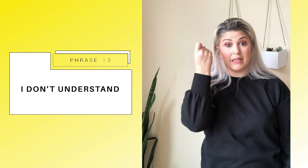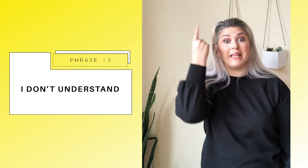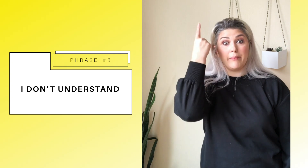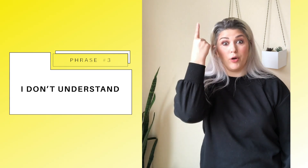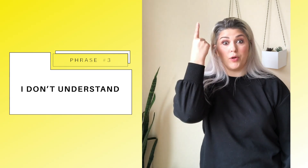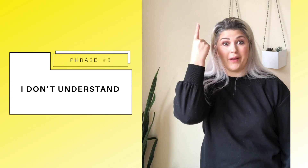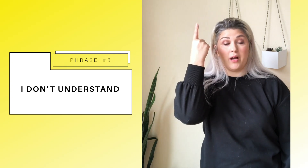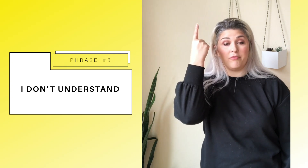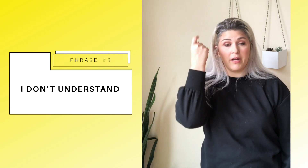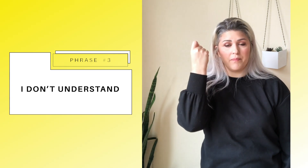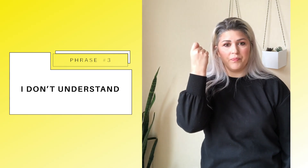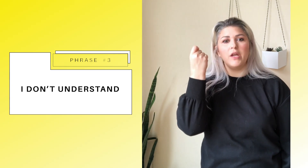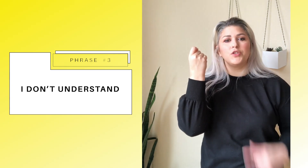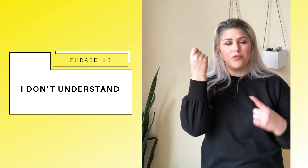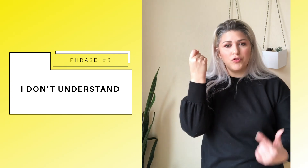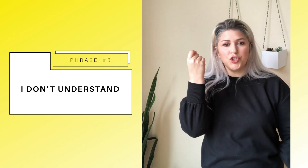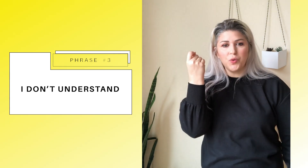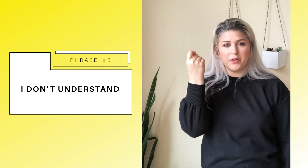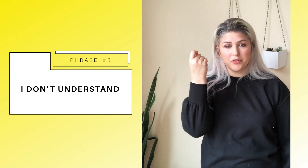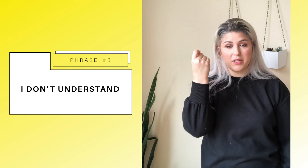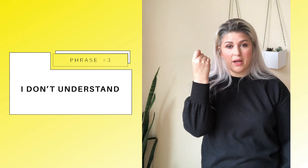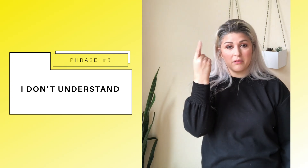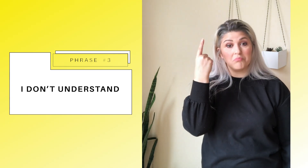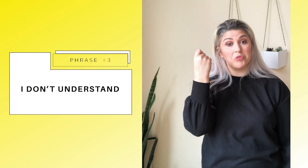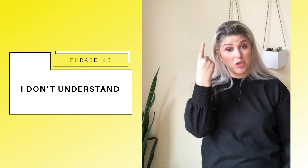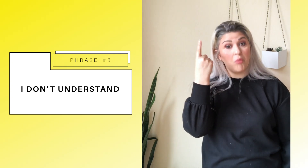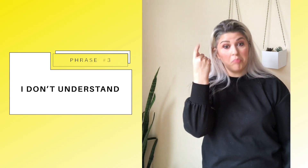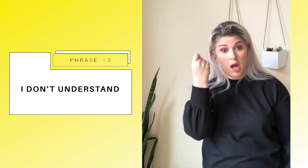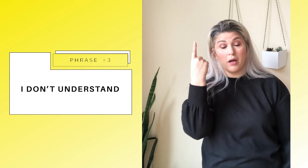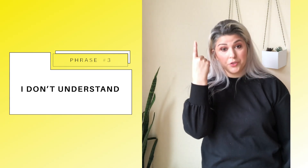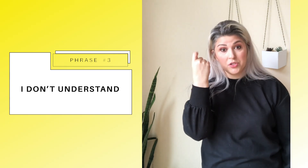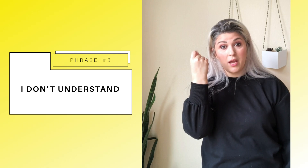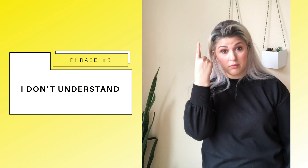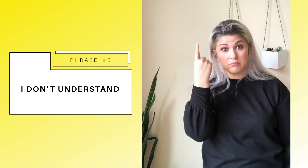It's like the light bulb going off, right? So if you do understand, do you go, yeah, I understand.